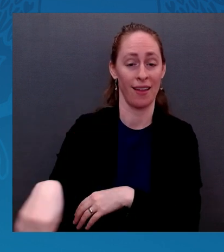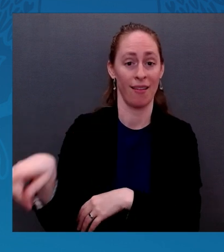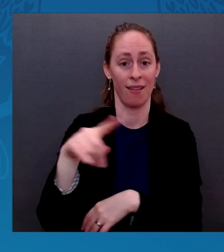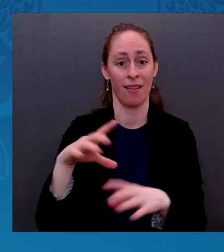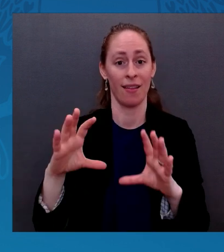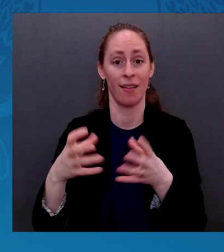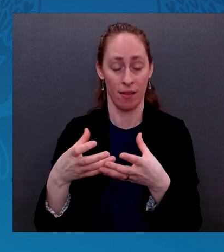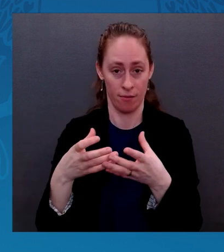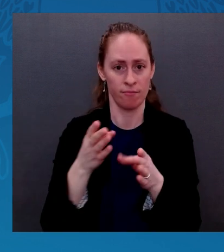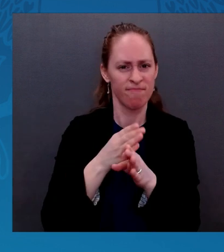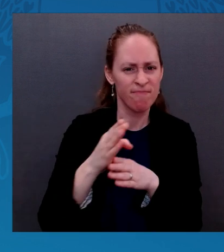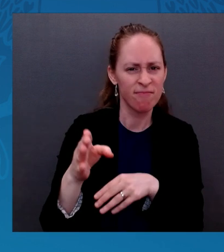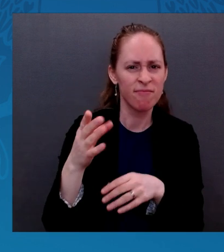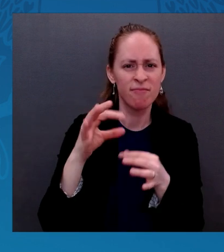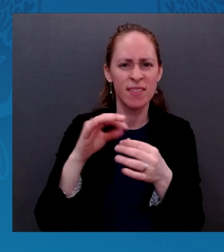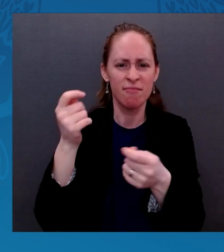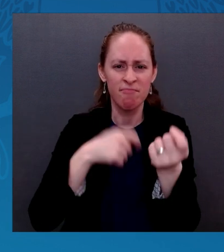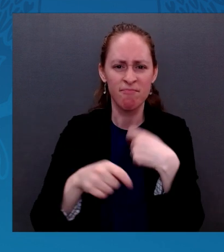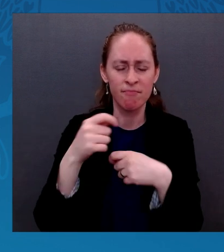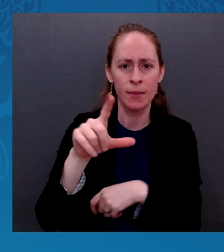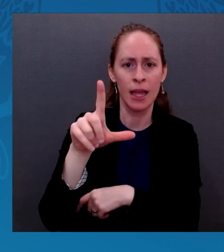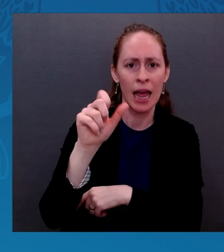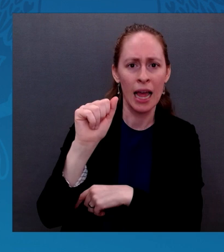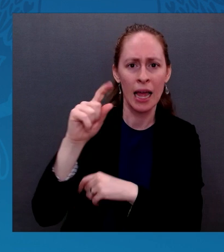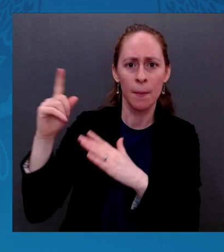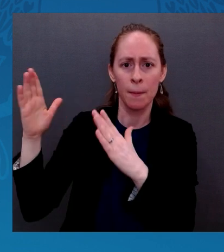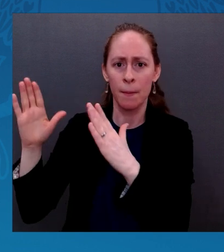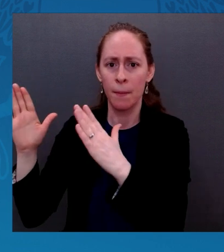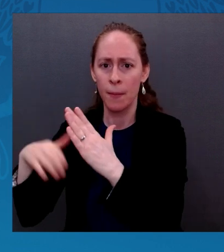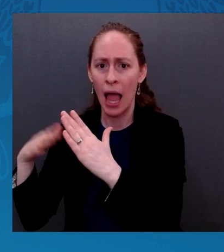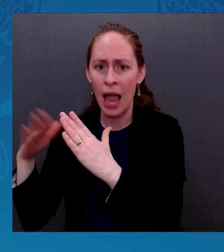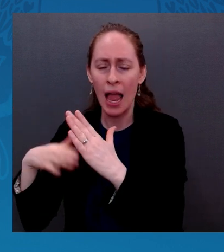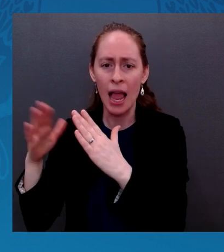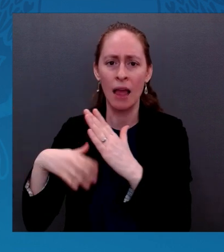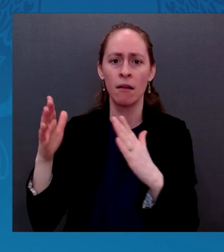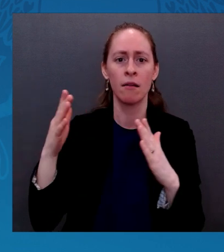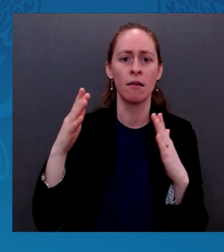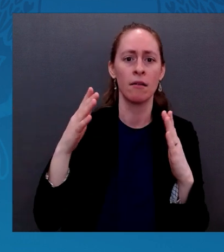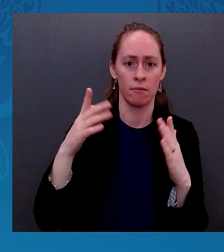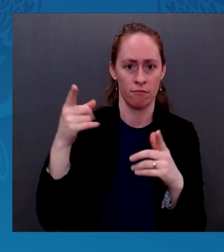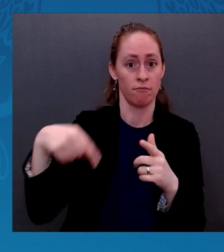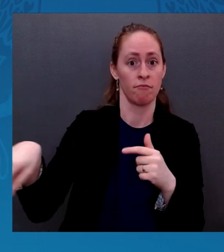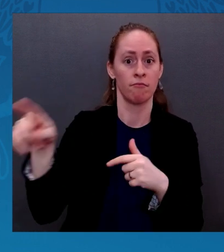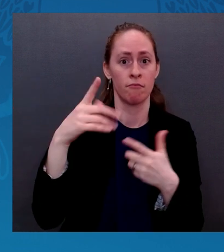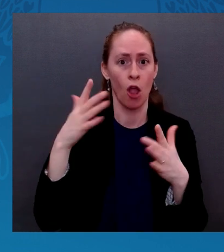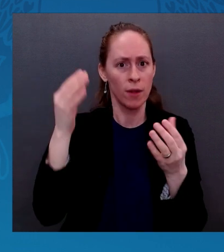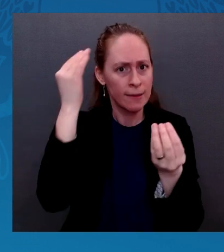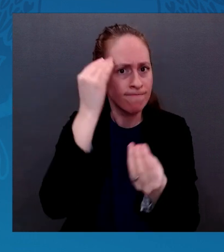In fact, you all may know that the Secretary of Labor, Marty Walsh, is a very proud member of your union.